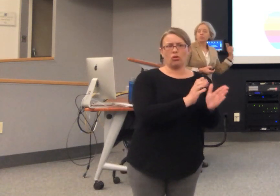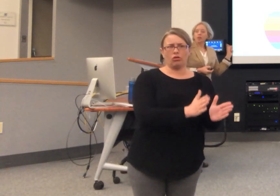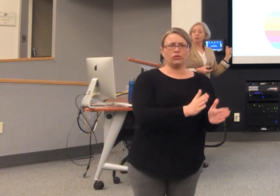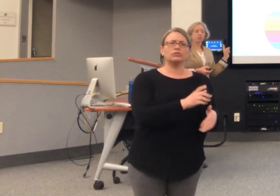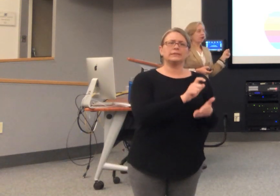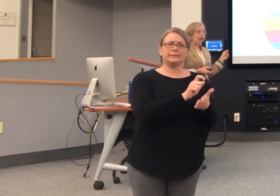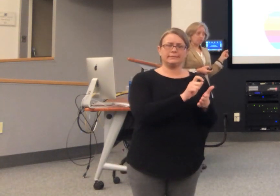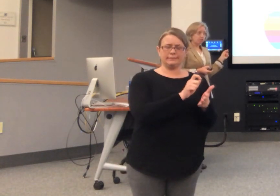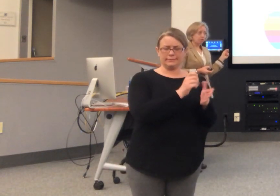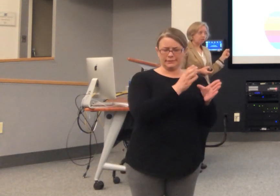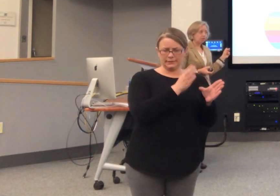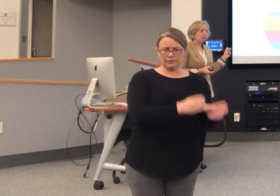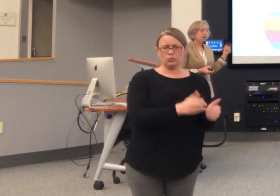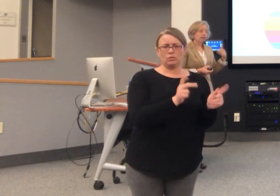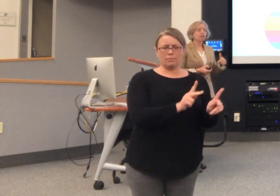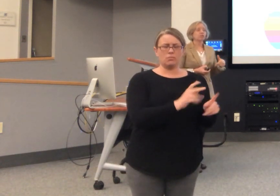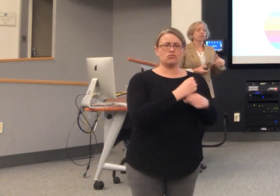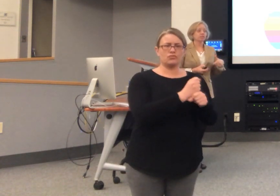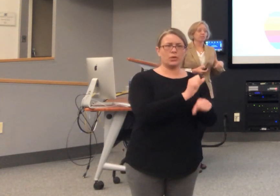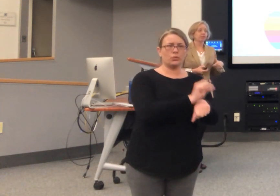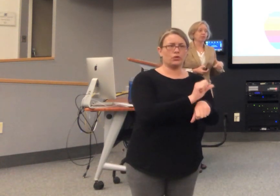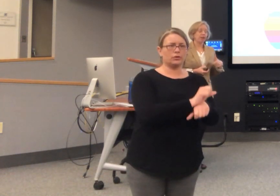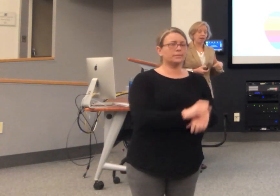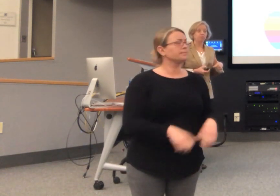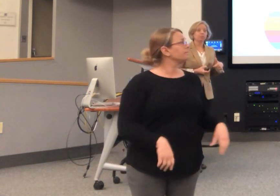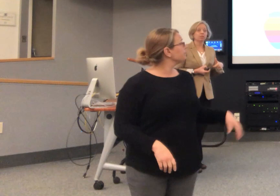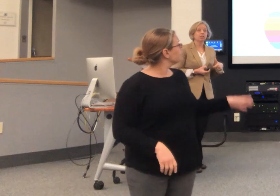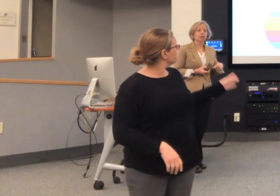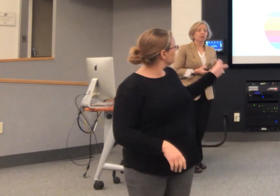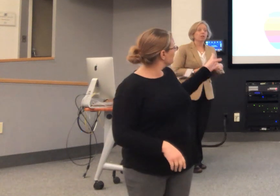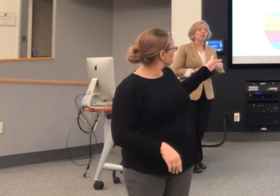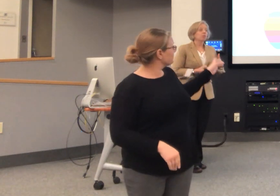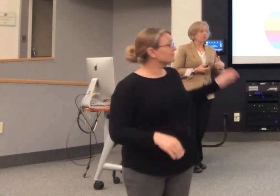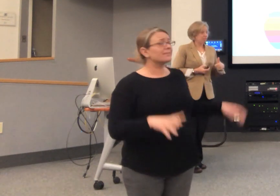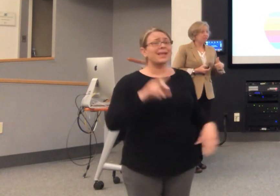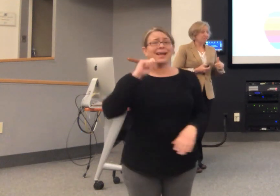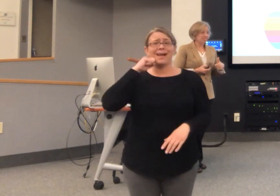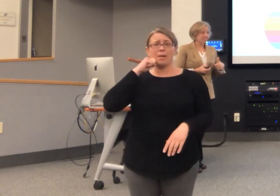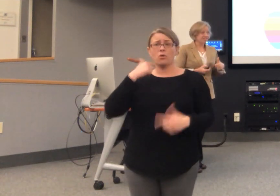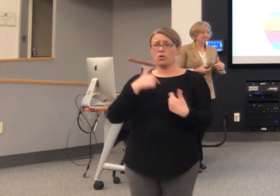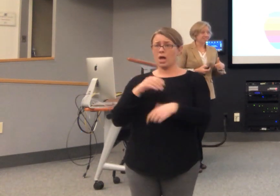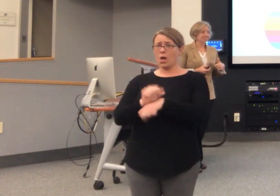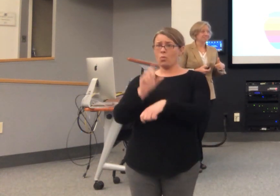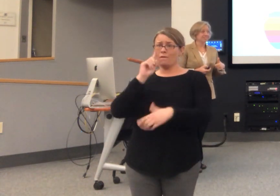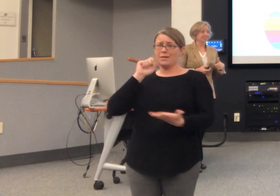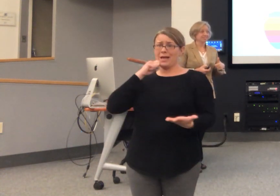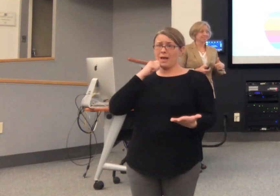So if I work for Apple and I create something at Apple, who do you think owns it?